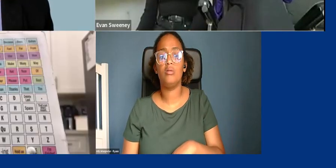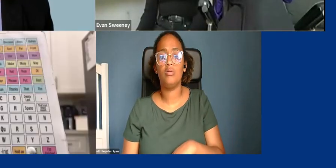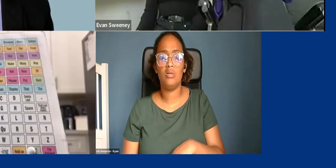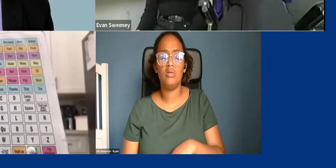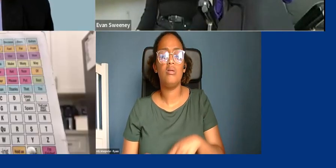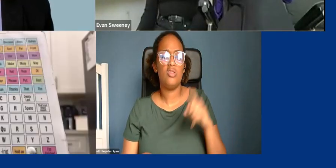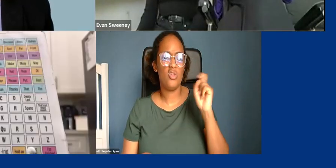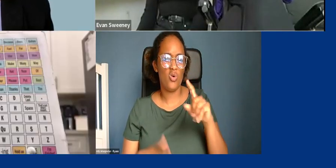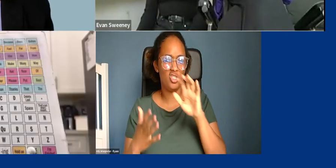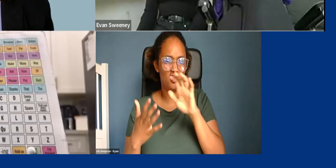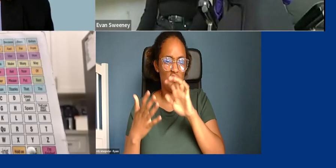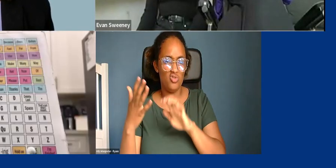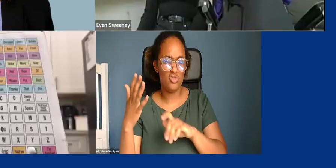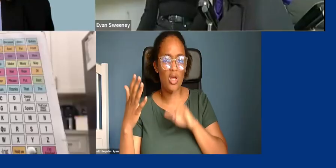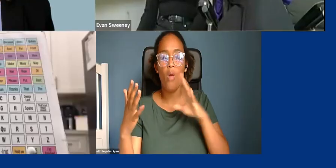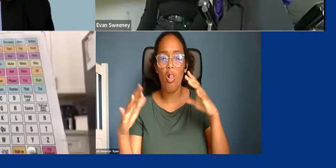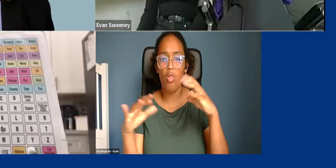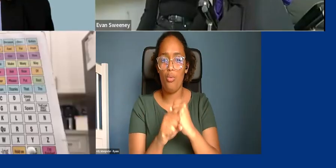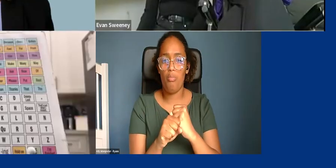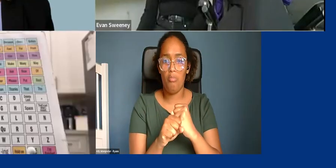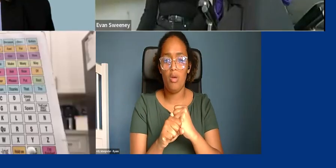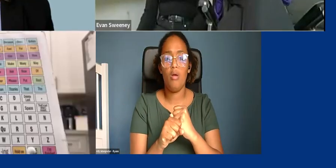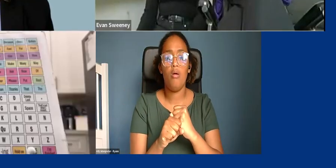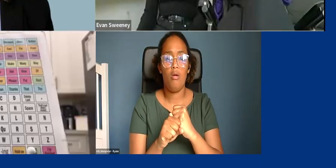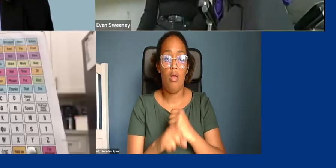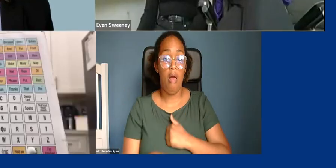apologies to our person who asked the question just